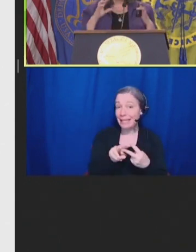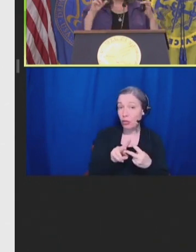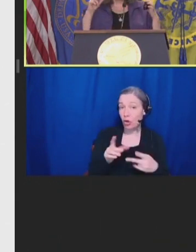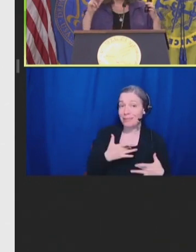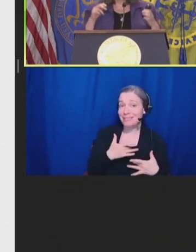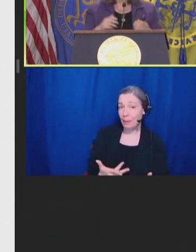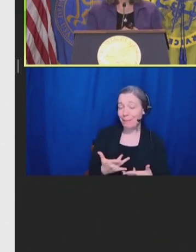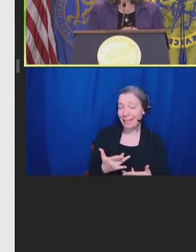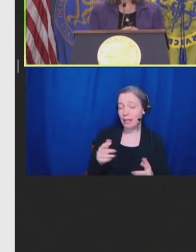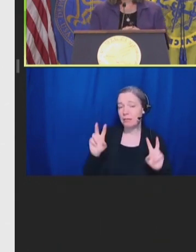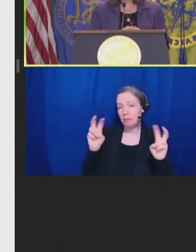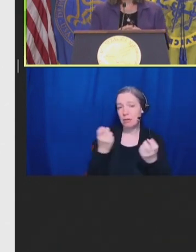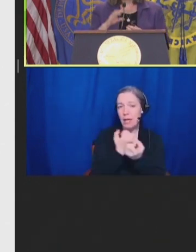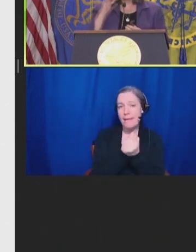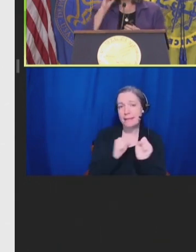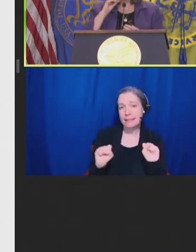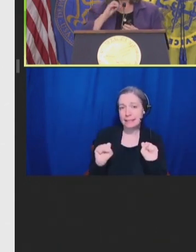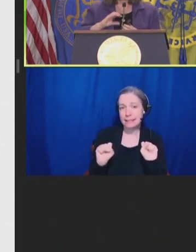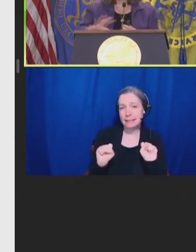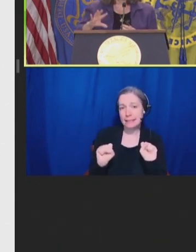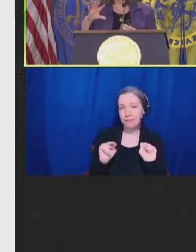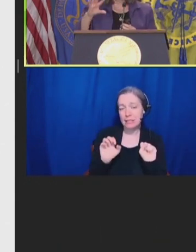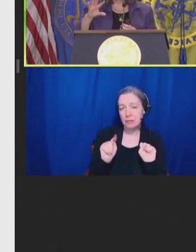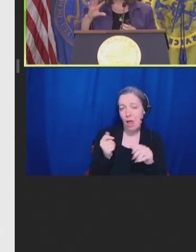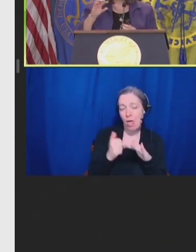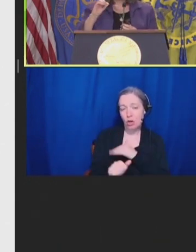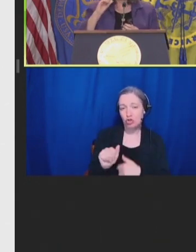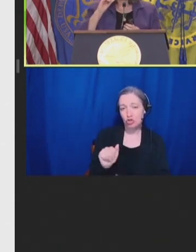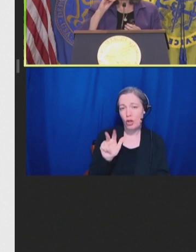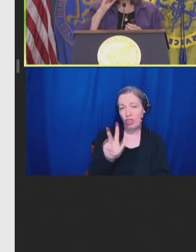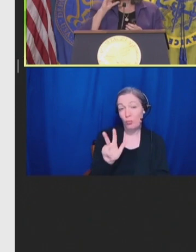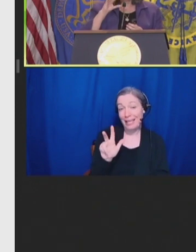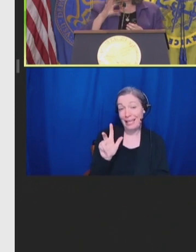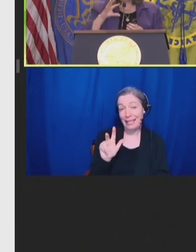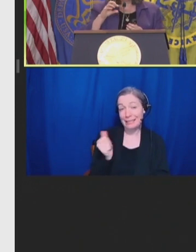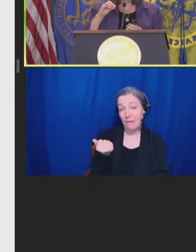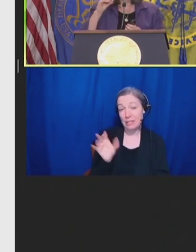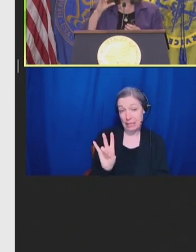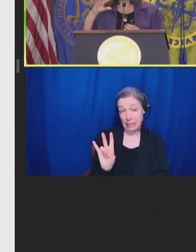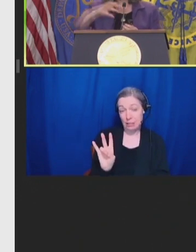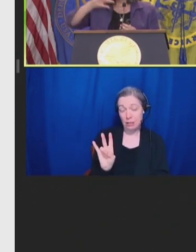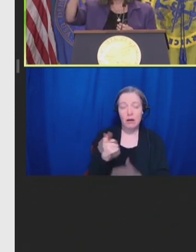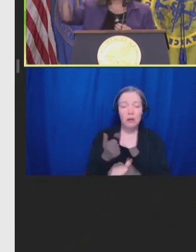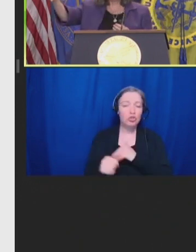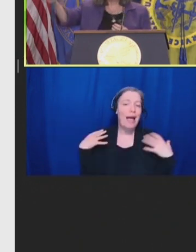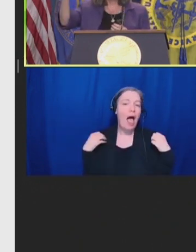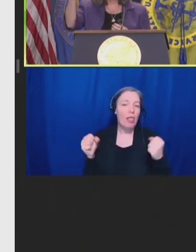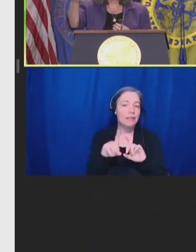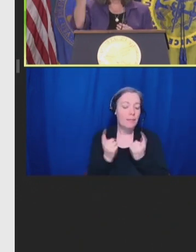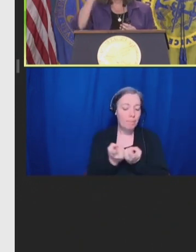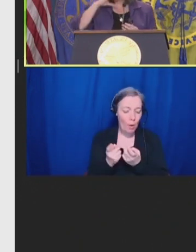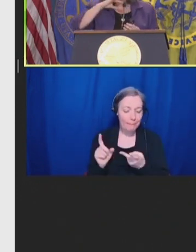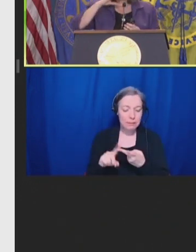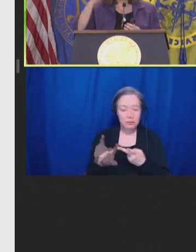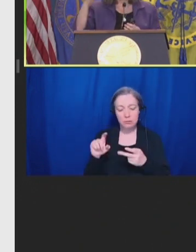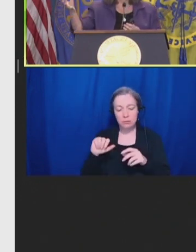what we call our 317 program. So, through health departments and providers that are